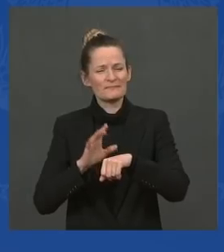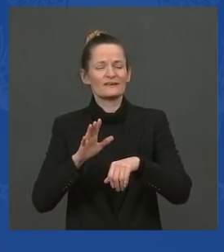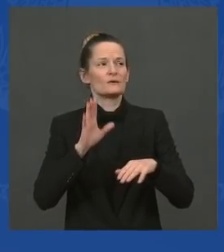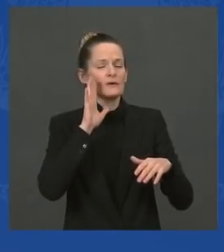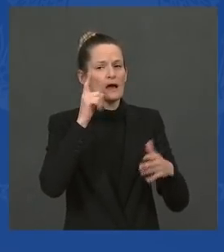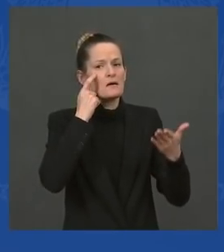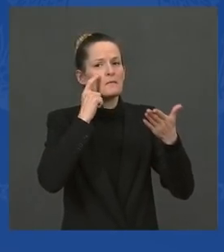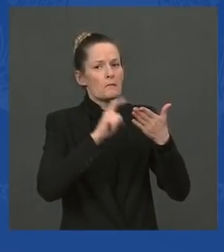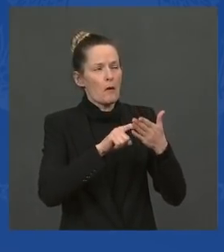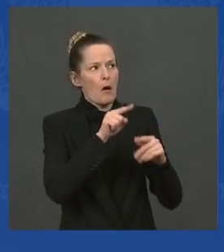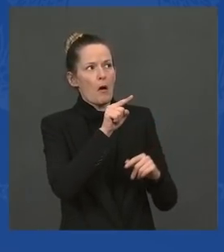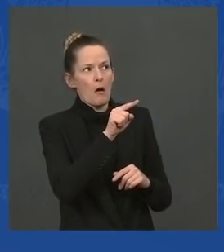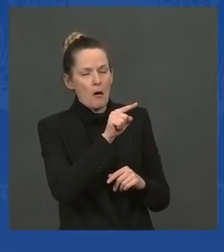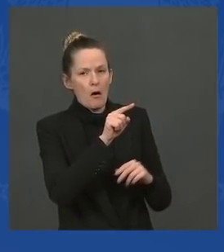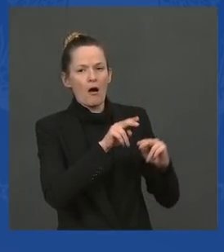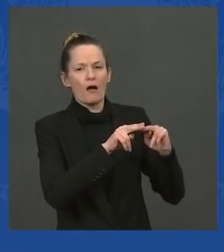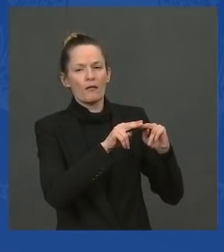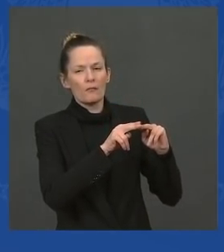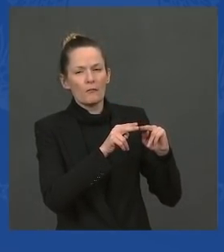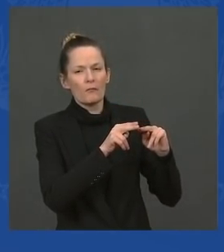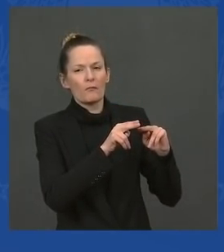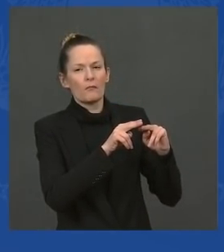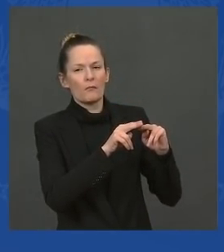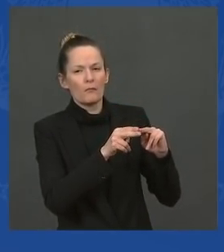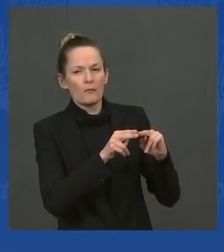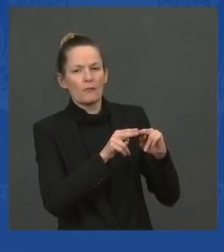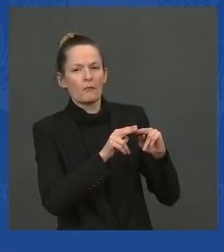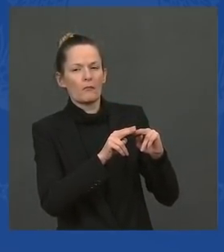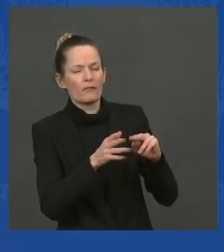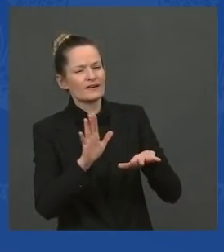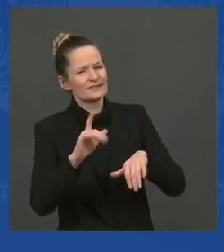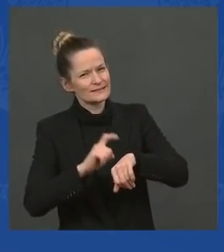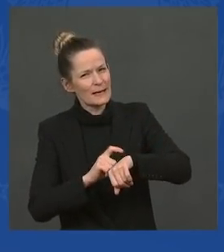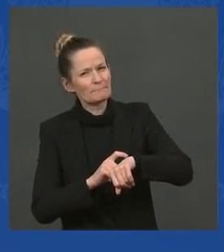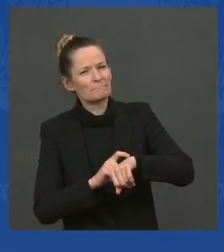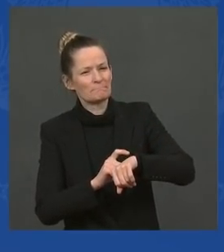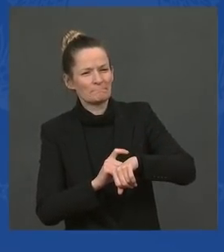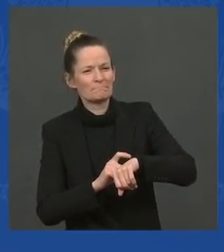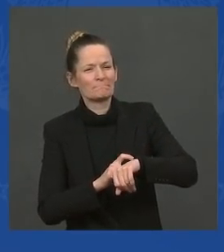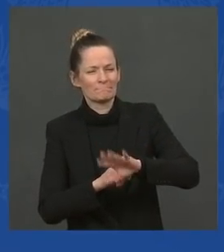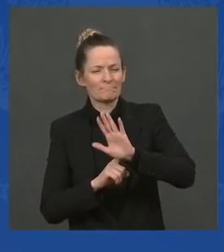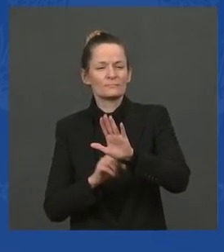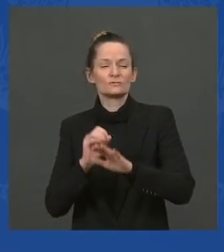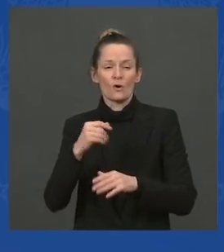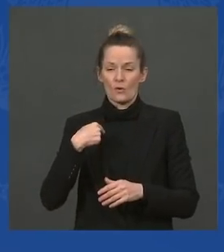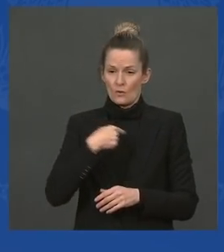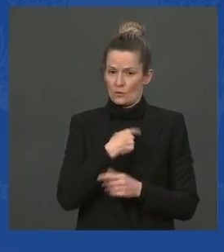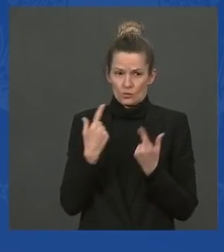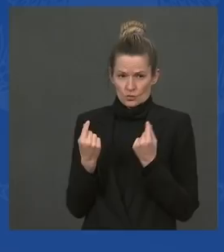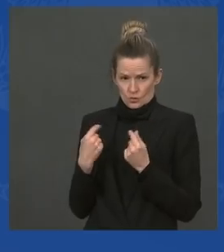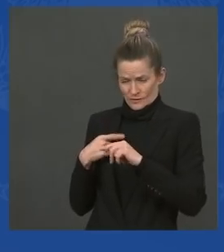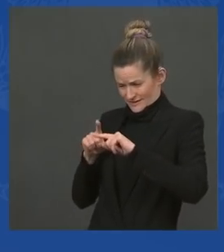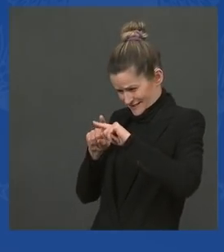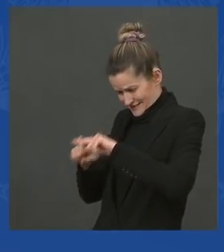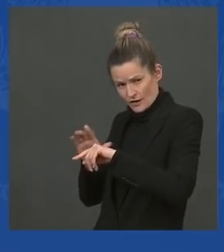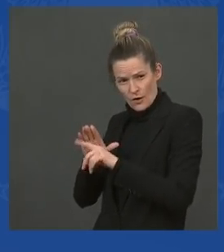we will reduce our reliance on oil as we shift to clean energy. But right now, I will do what needs to be done